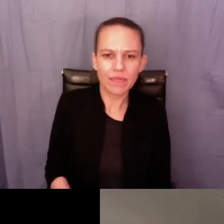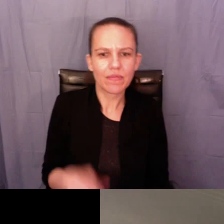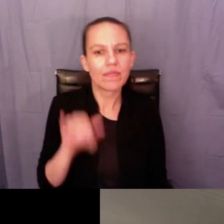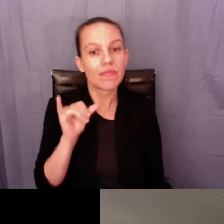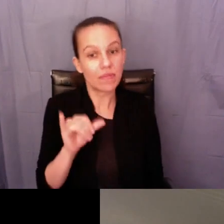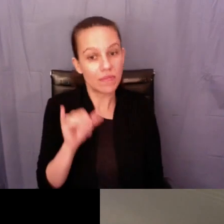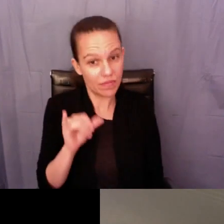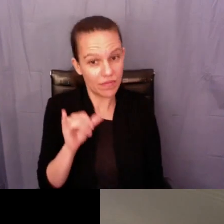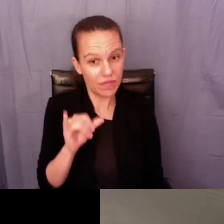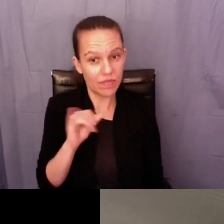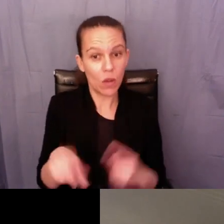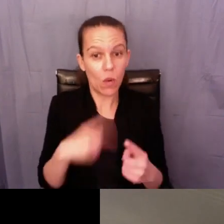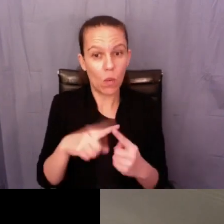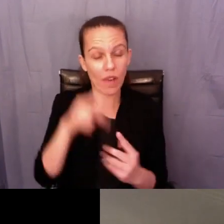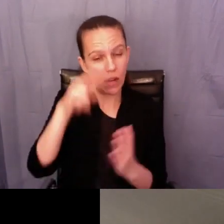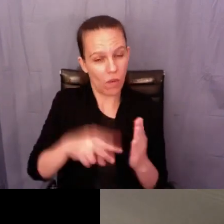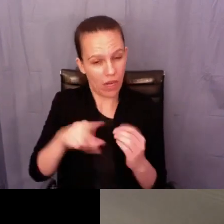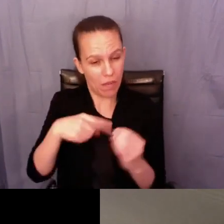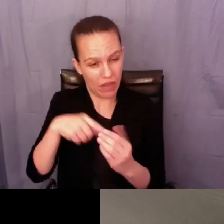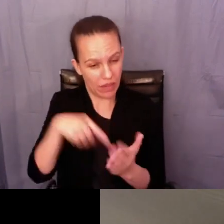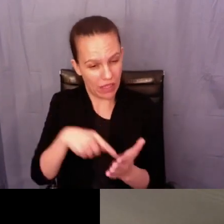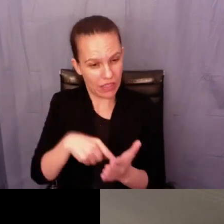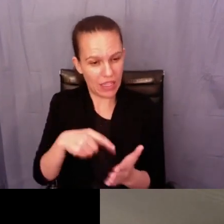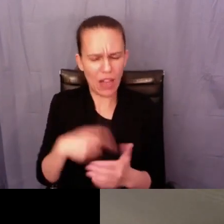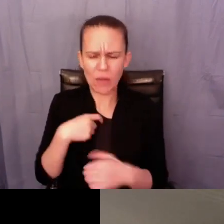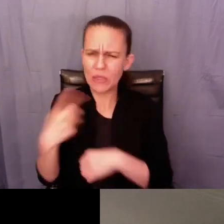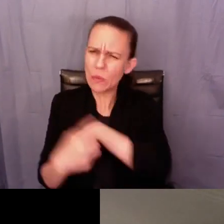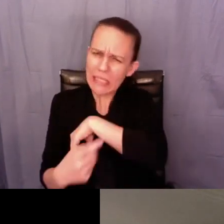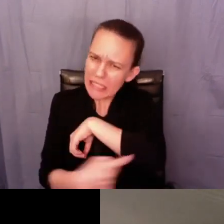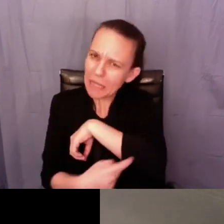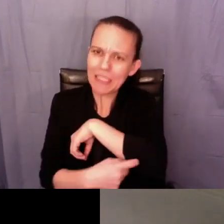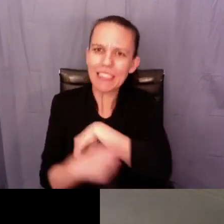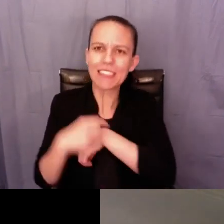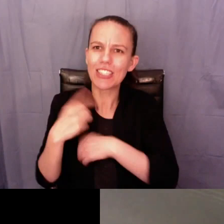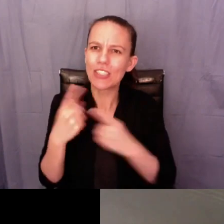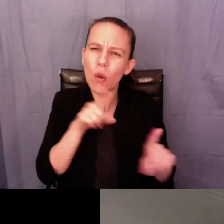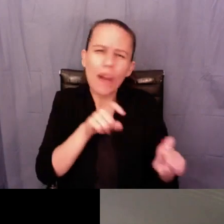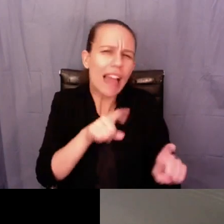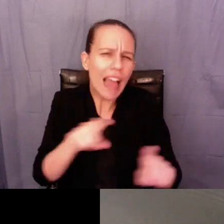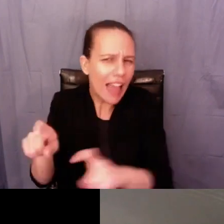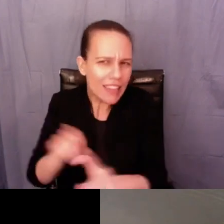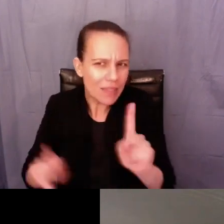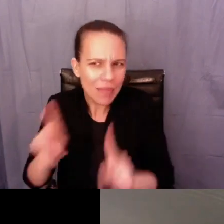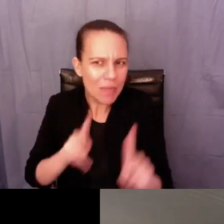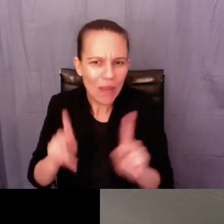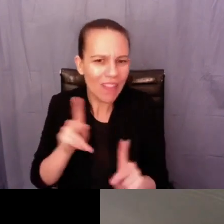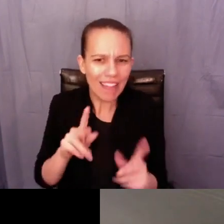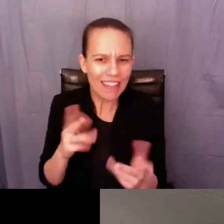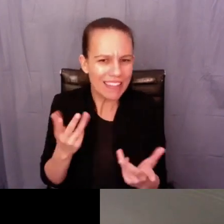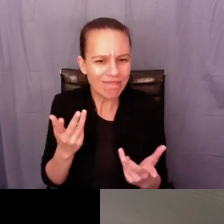when i read about this i was just so tempted to just to go around asking persons i did it on a